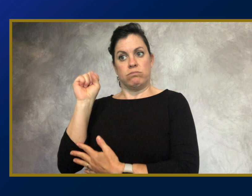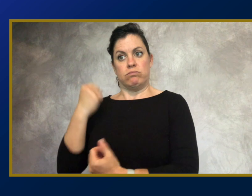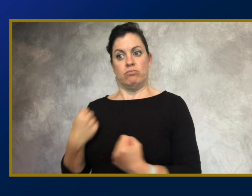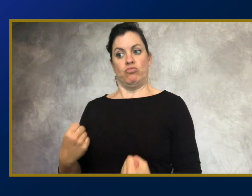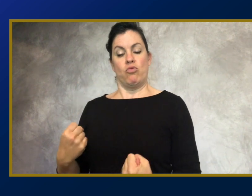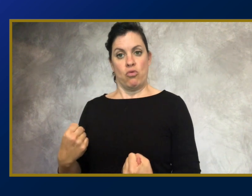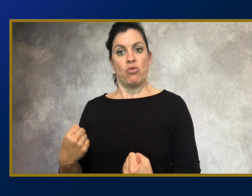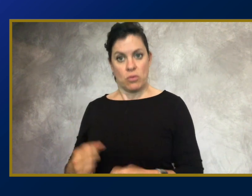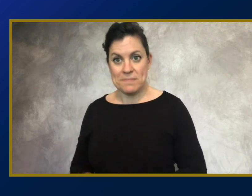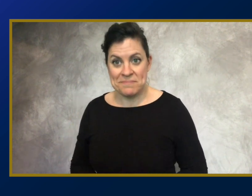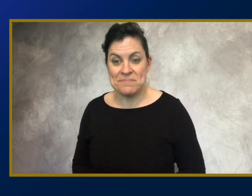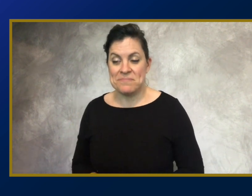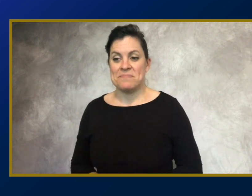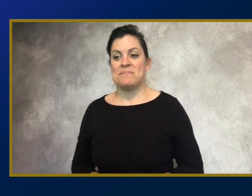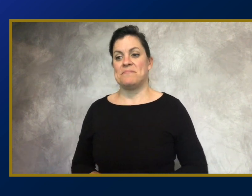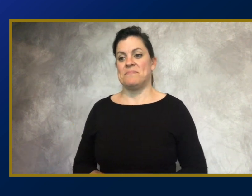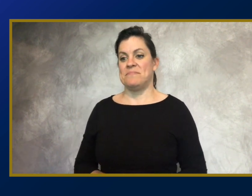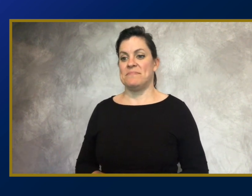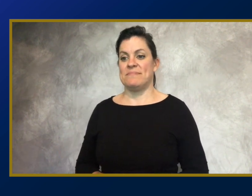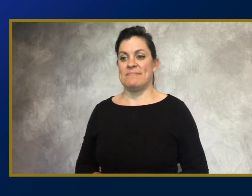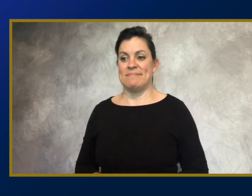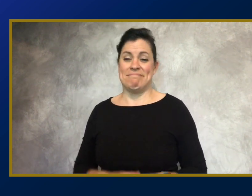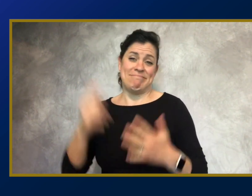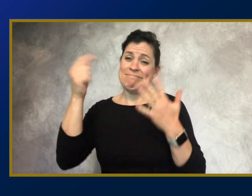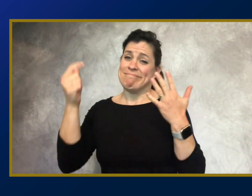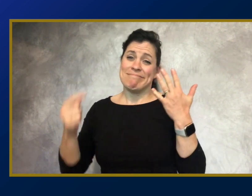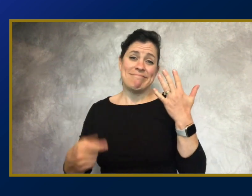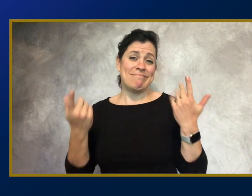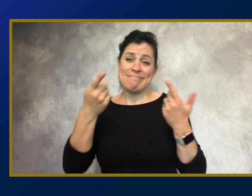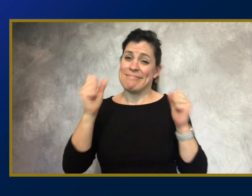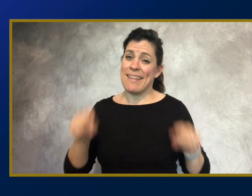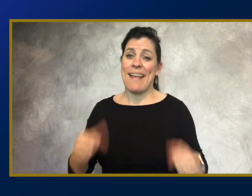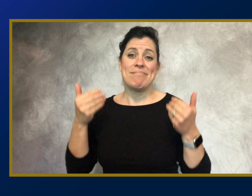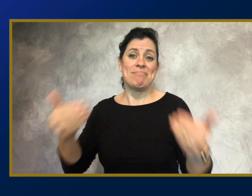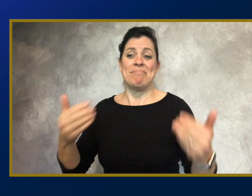So, those are just some activities to try at home. I promise you no matter who you are,